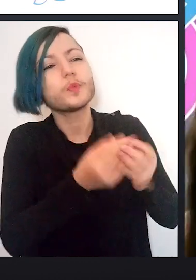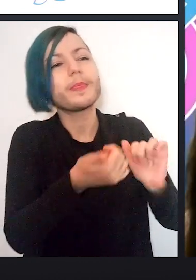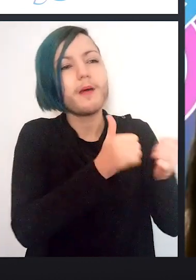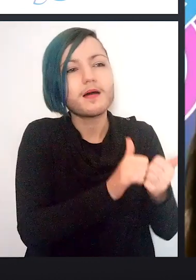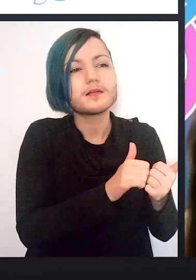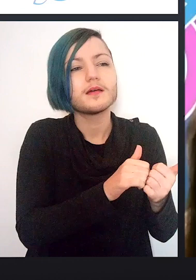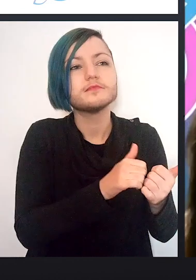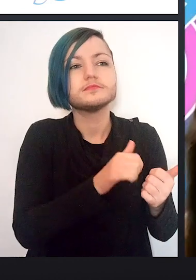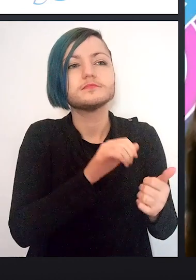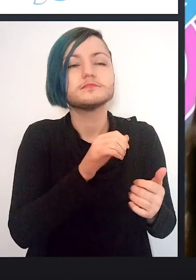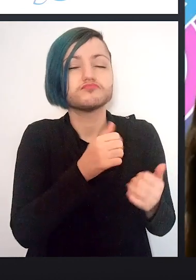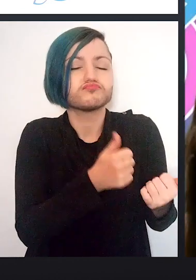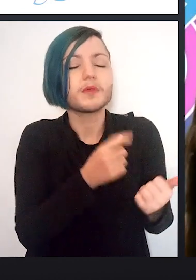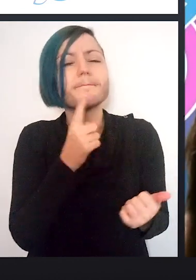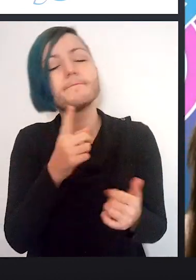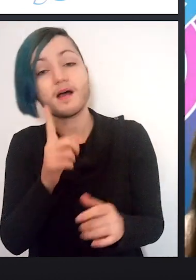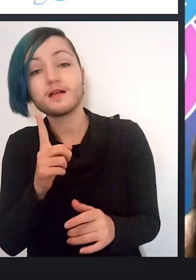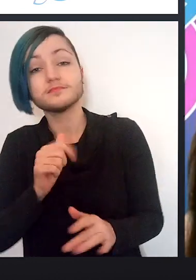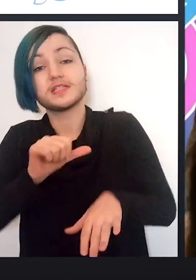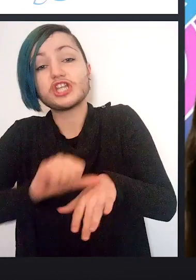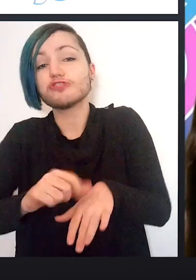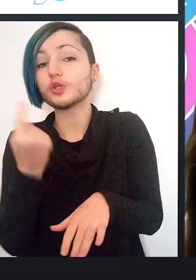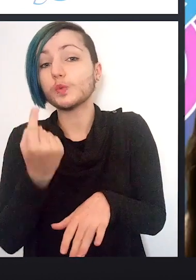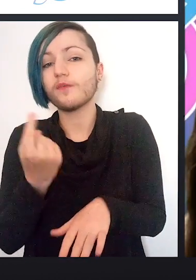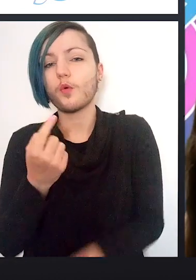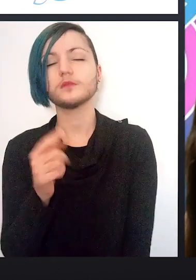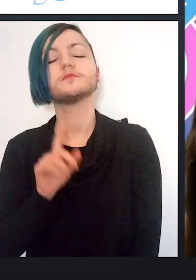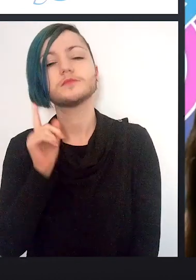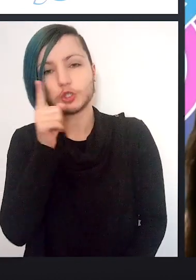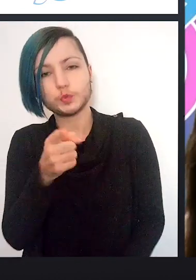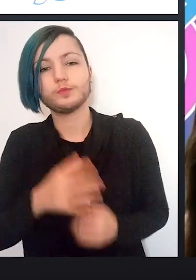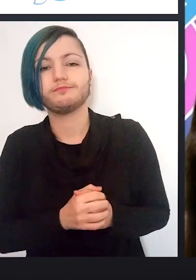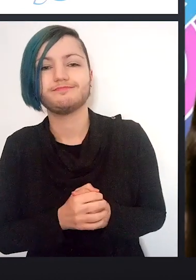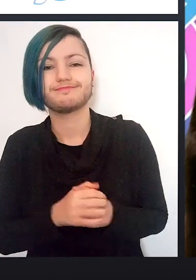Although we always say your surgery is fundamentally for you, because partners,